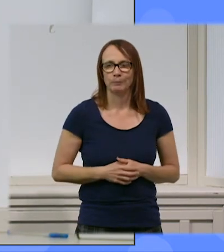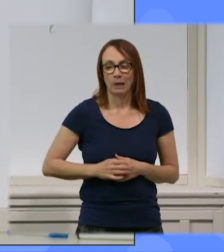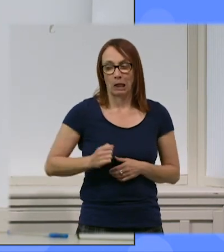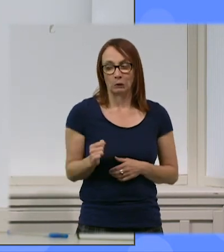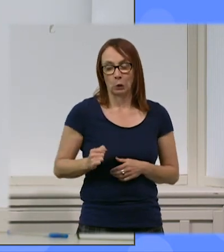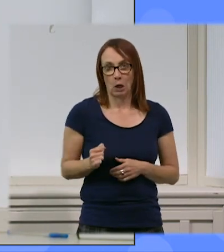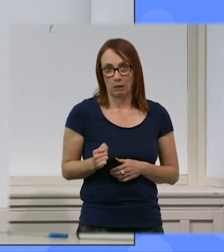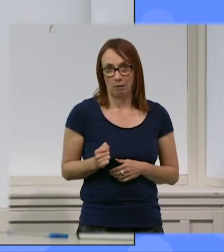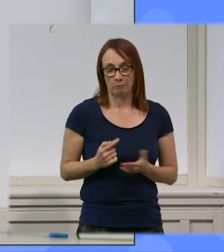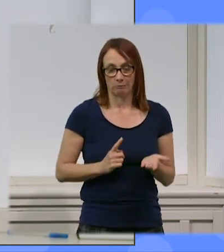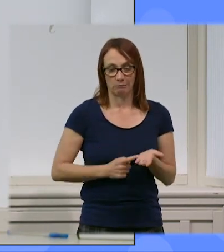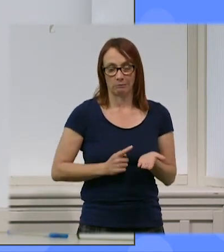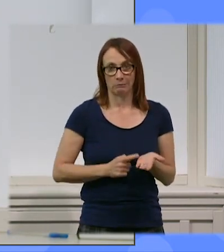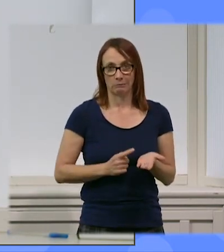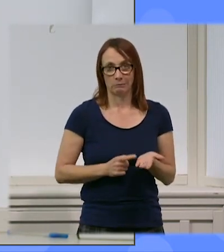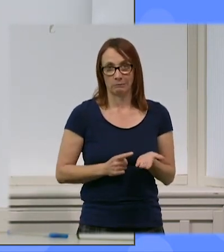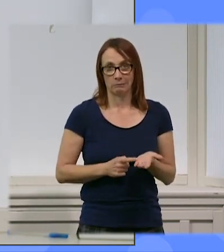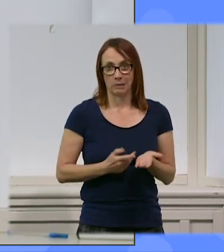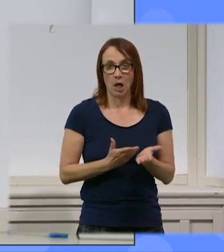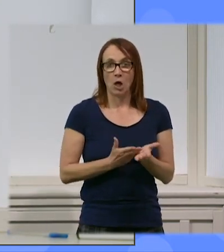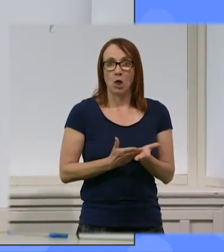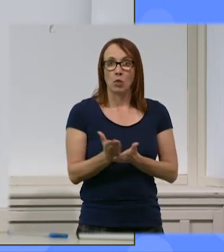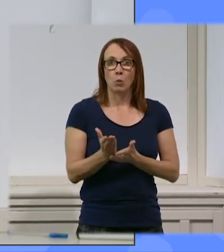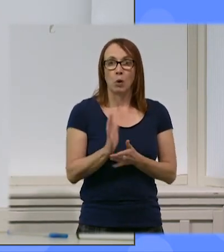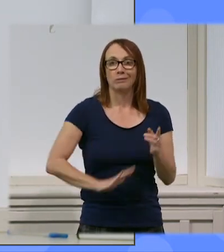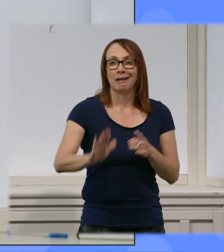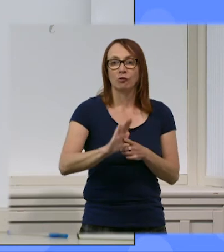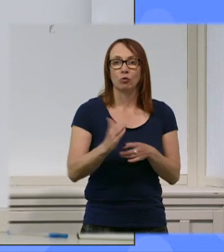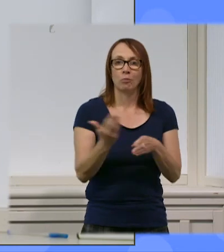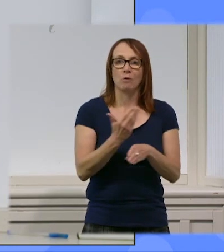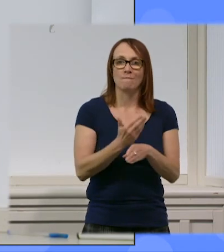have adopted them through at the national performance framework NPS and